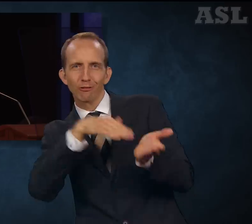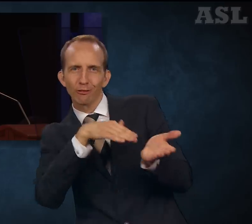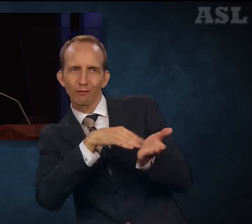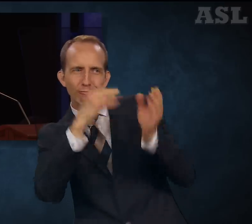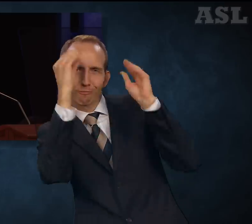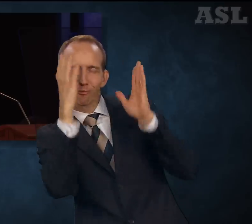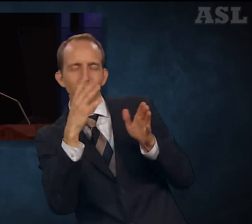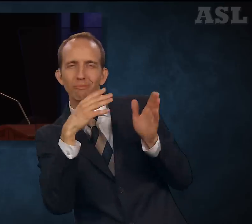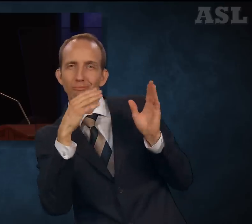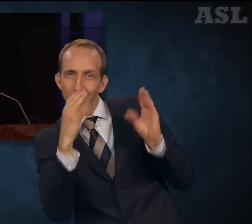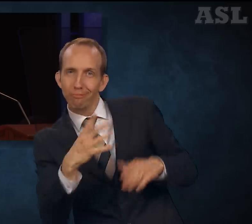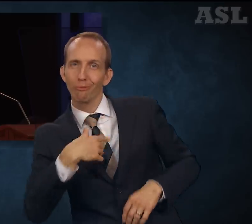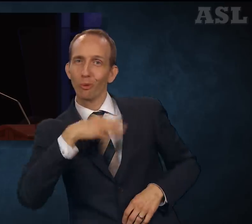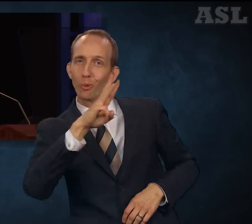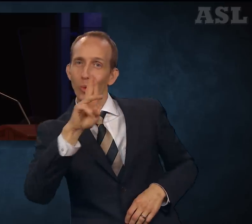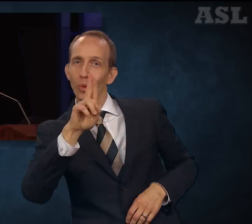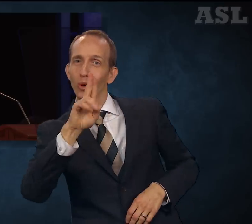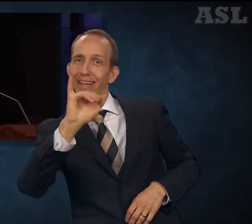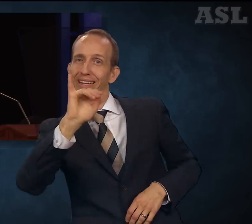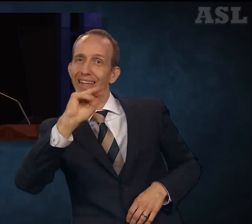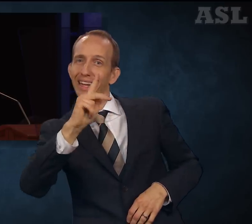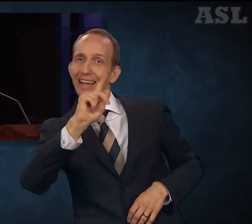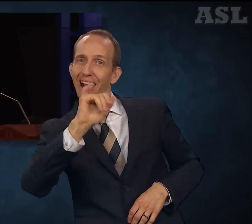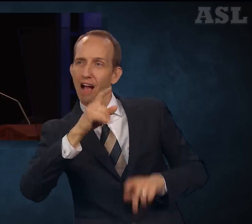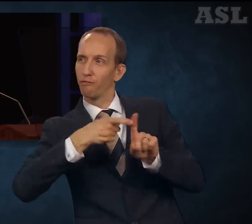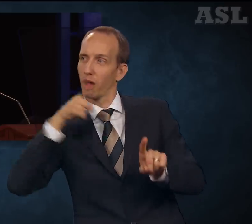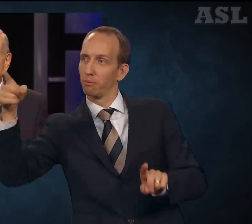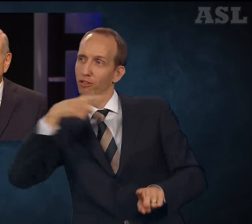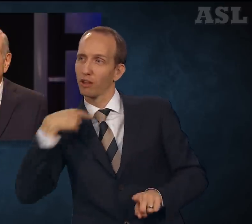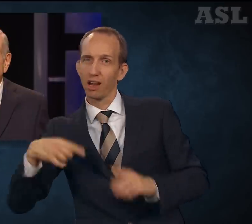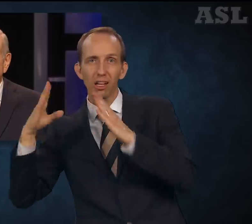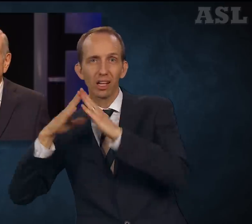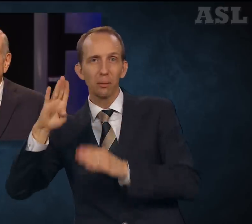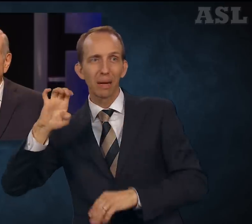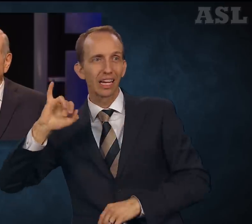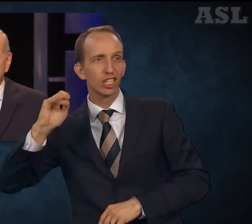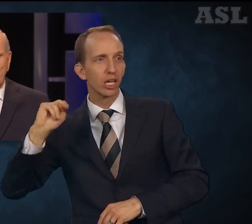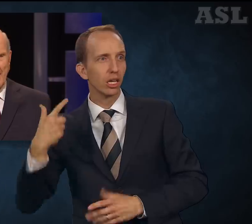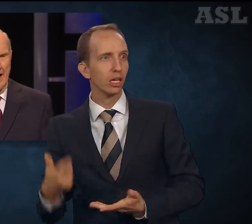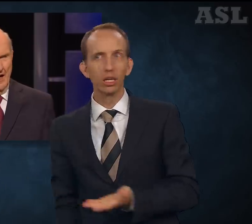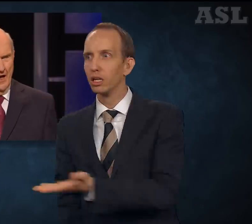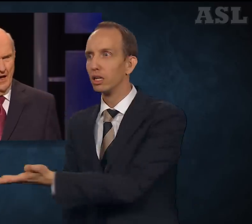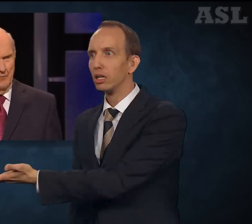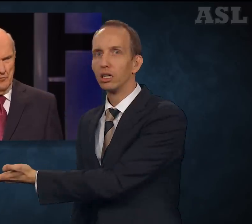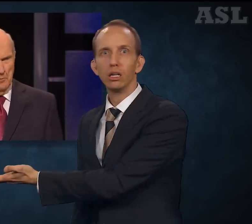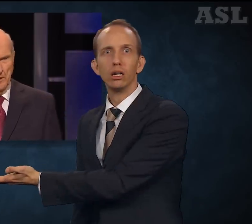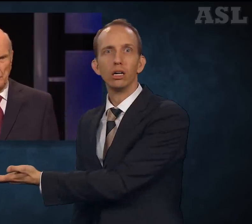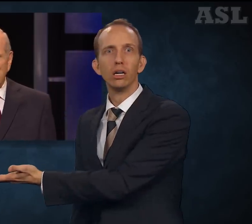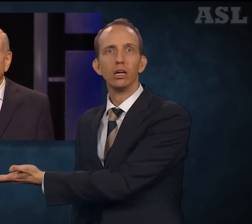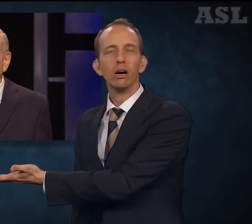HE INTRODUCED HIMSELF AS